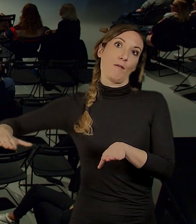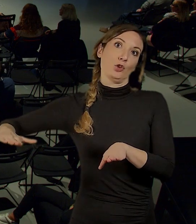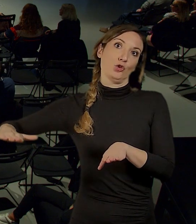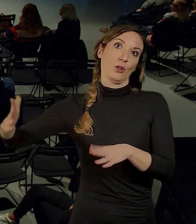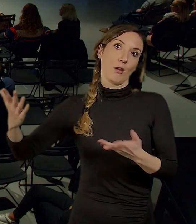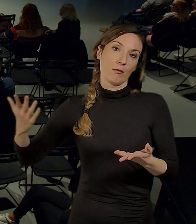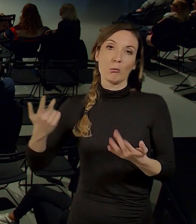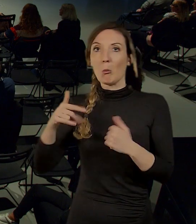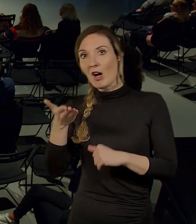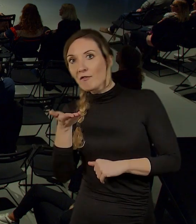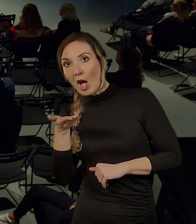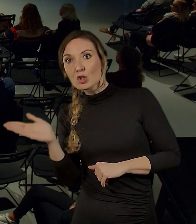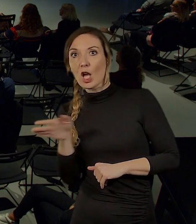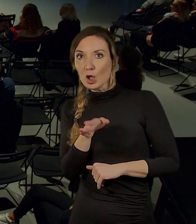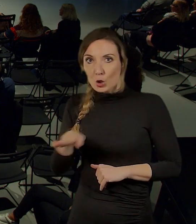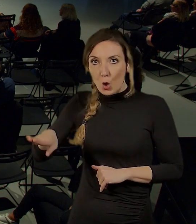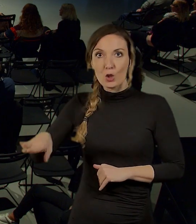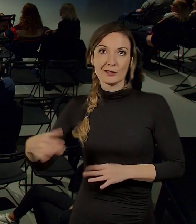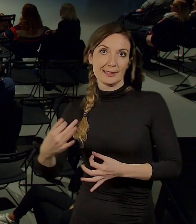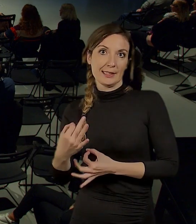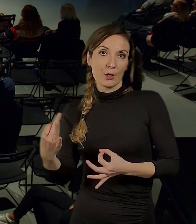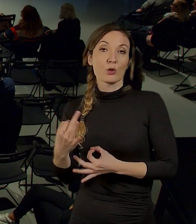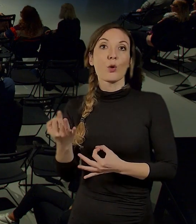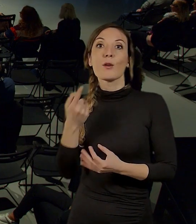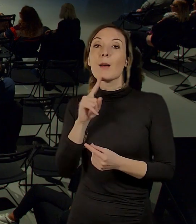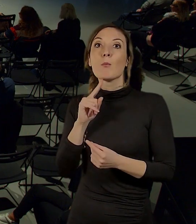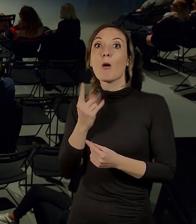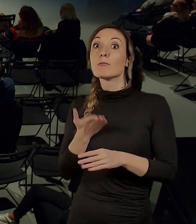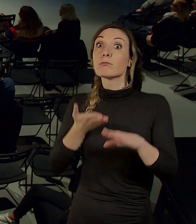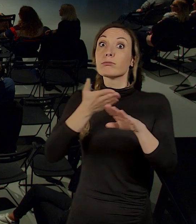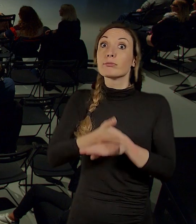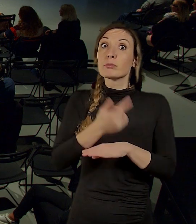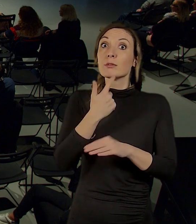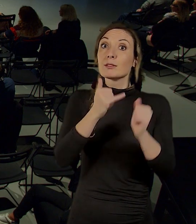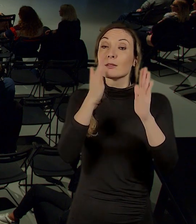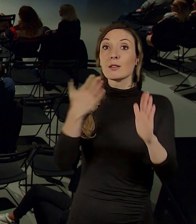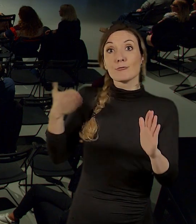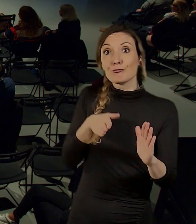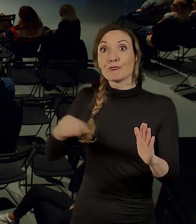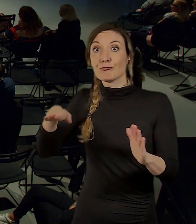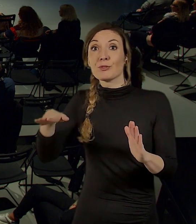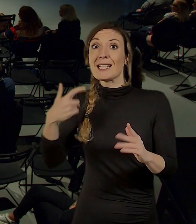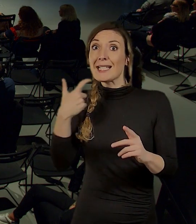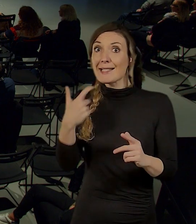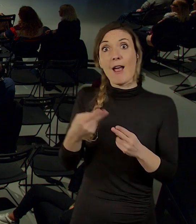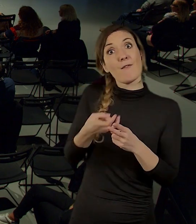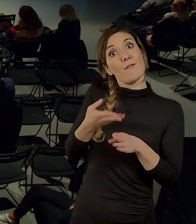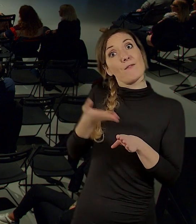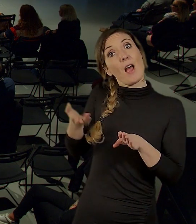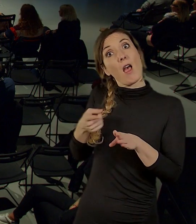But at the same time, we calculated and planned it so that there were not too many of these public spaces.